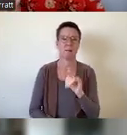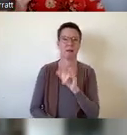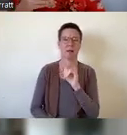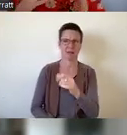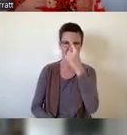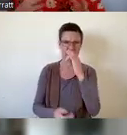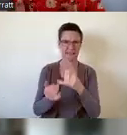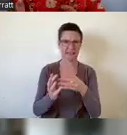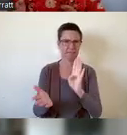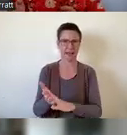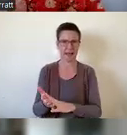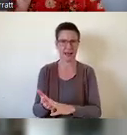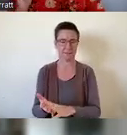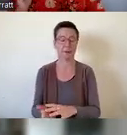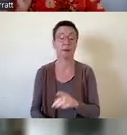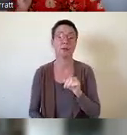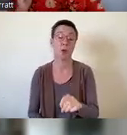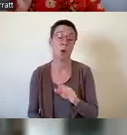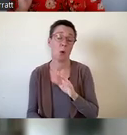I would aim for one to three if you want to use them.